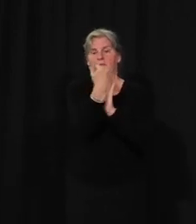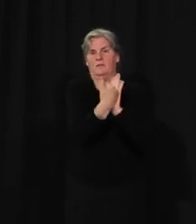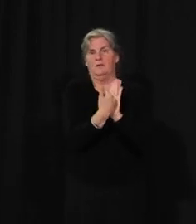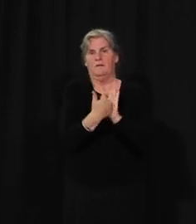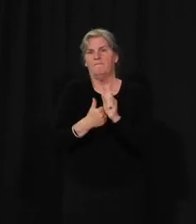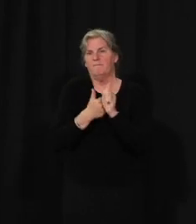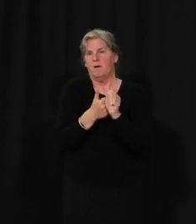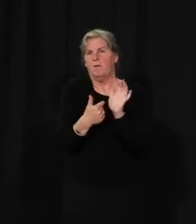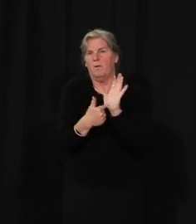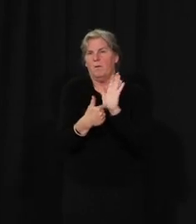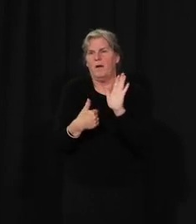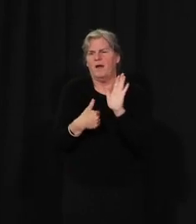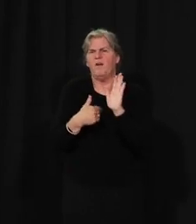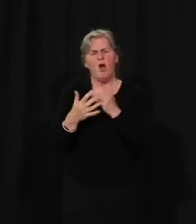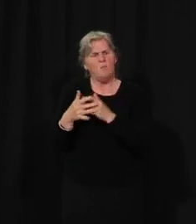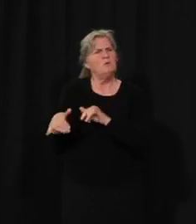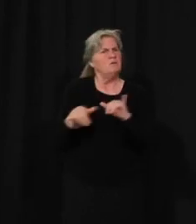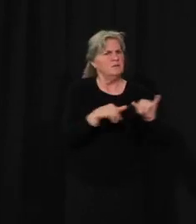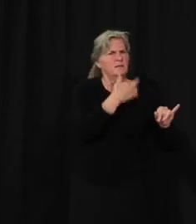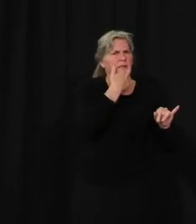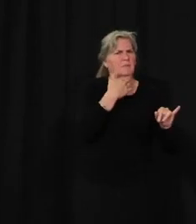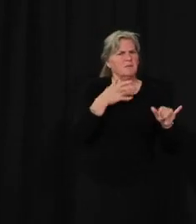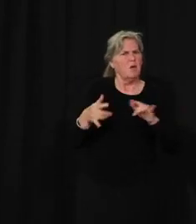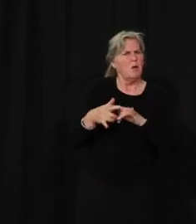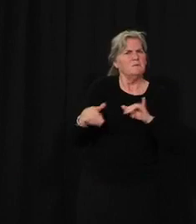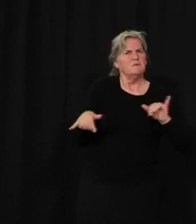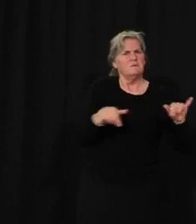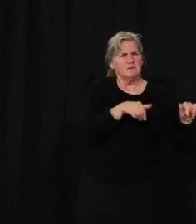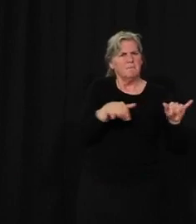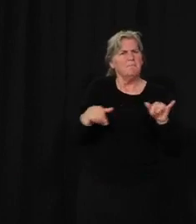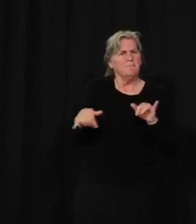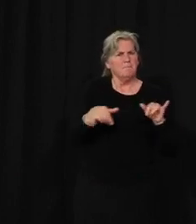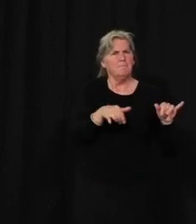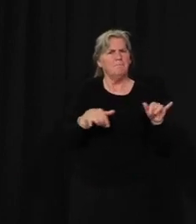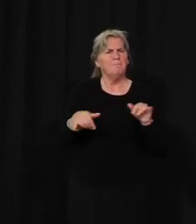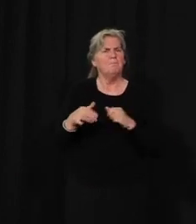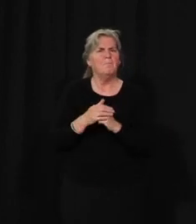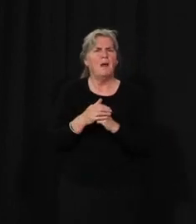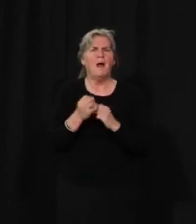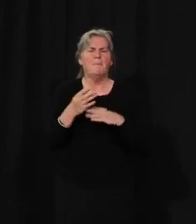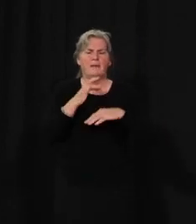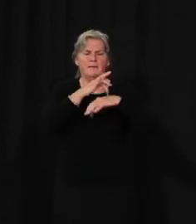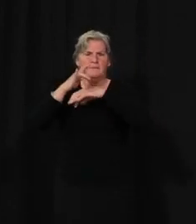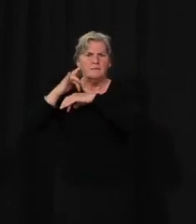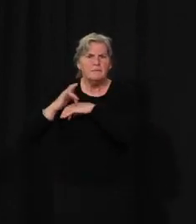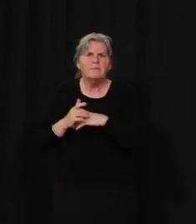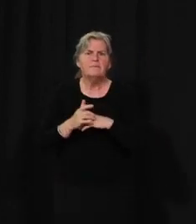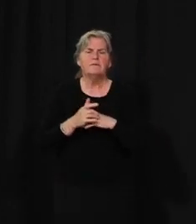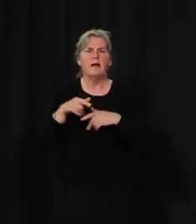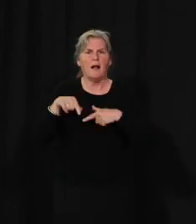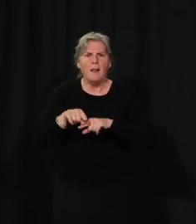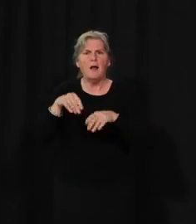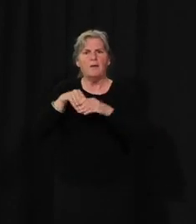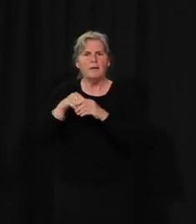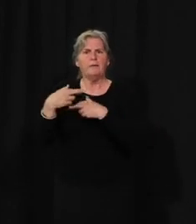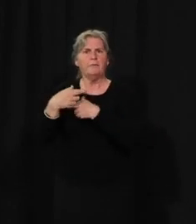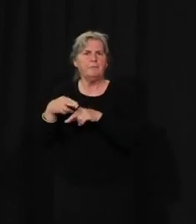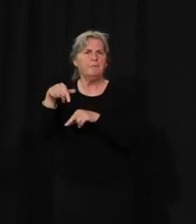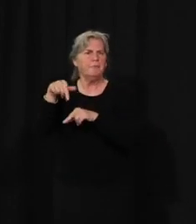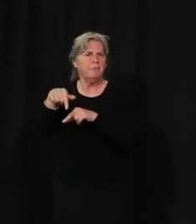actually quite similar to restaurants in terms of occupan, seating arrangements.